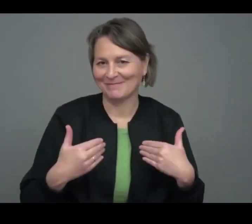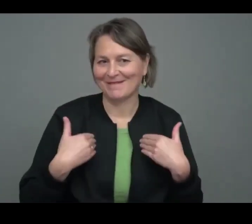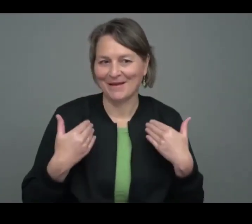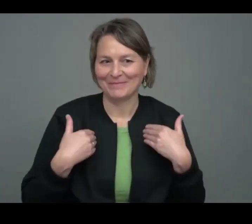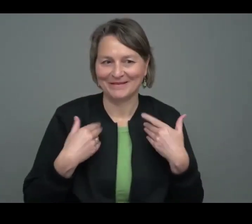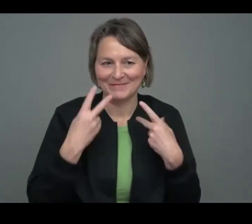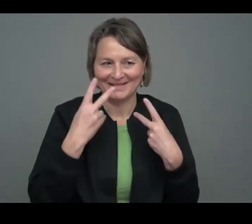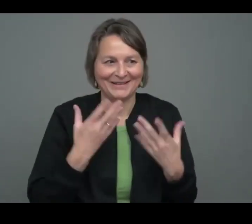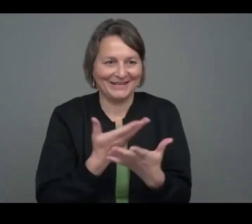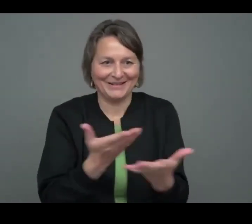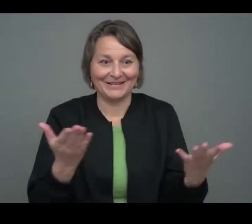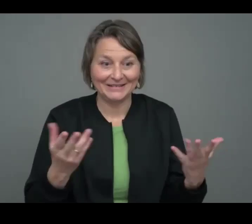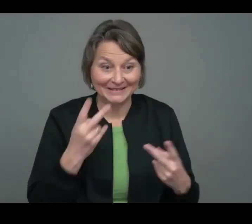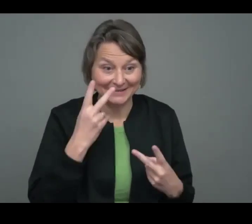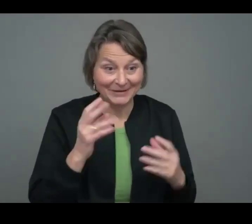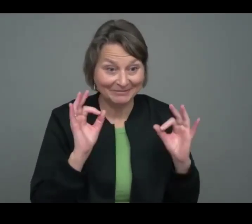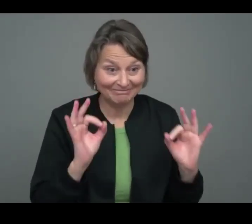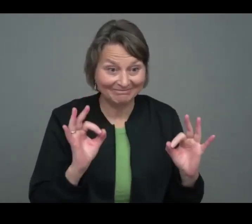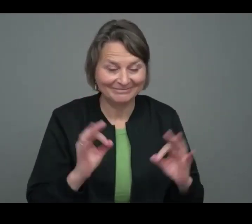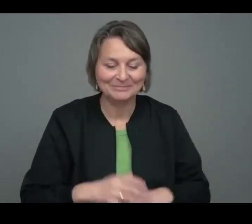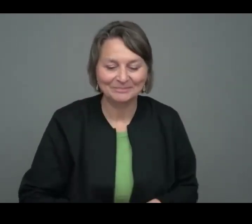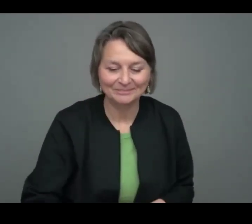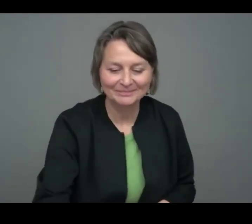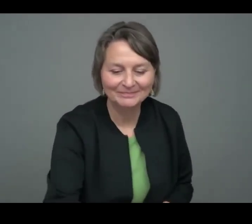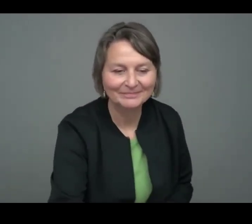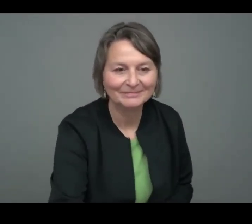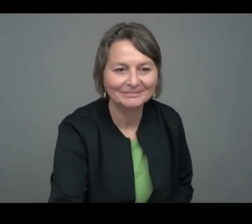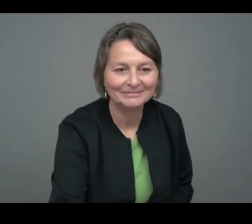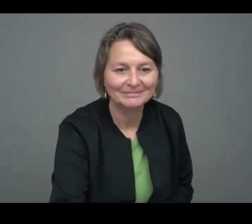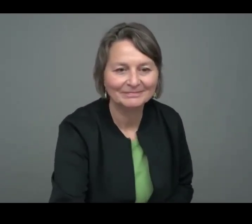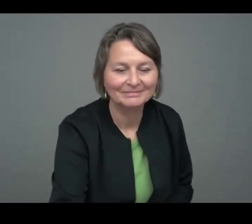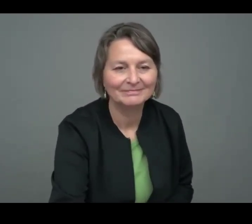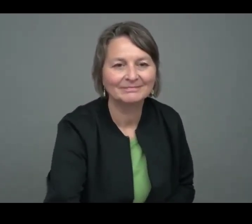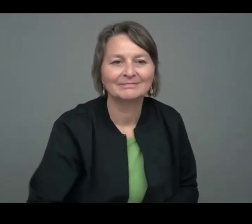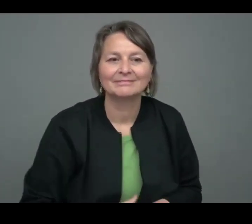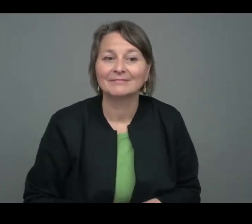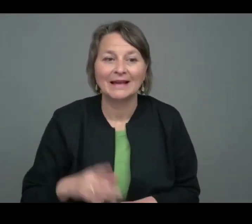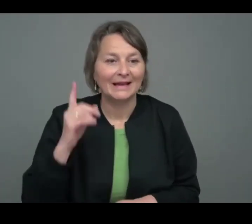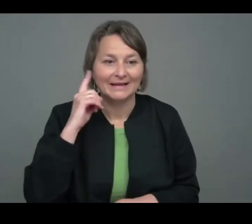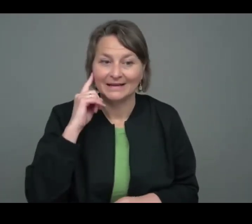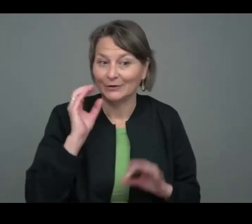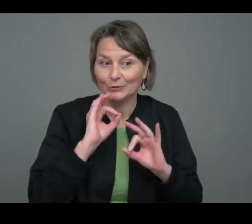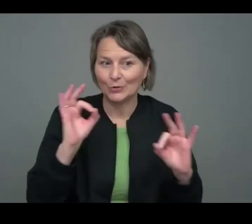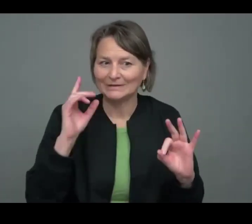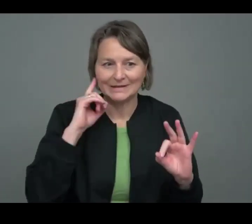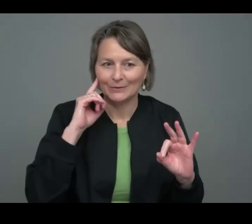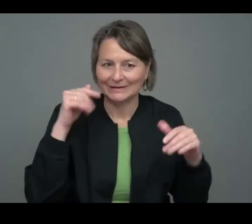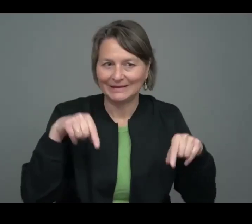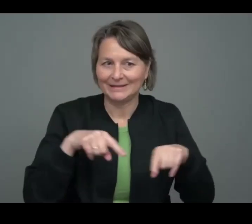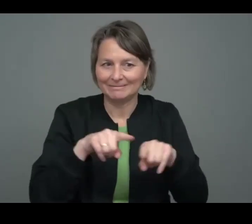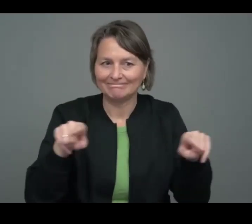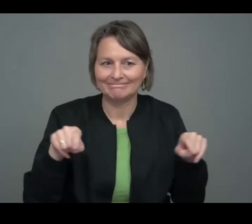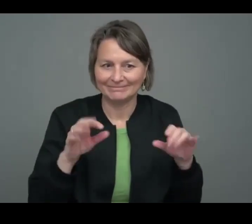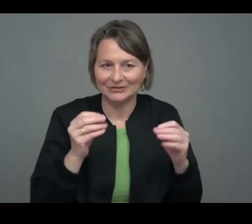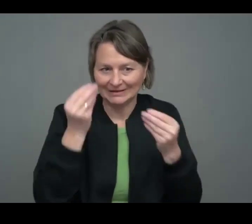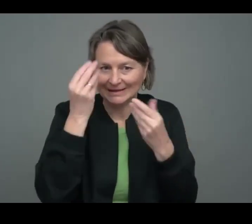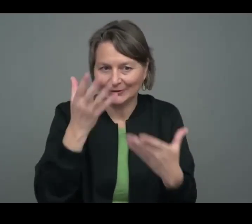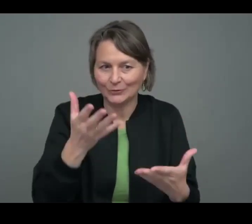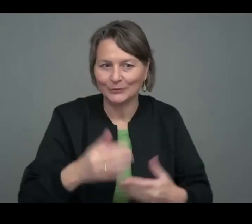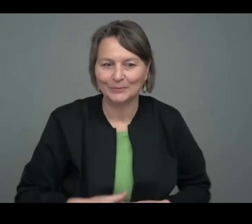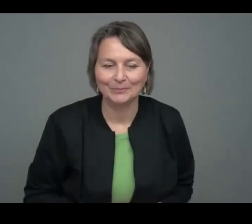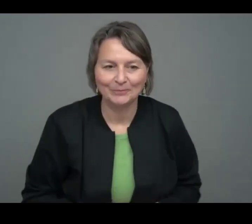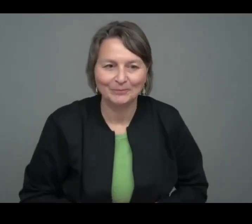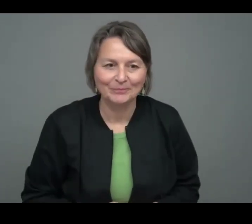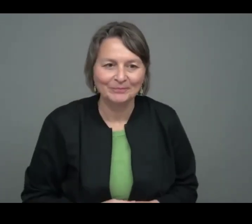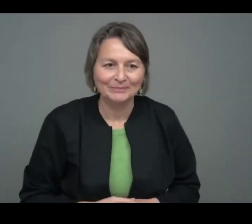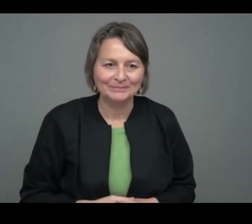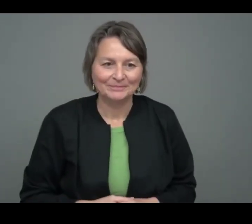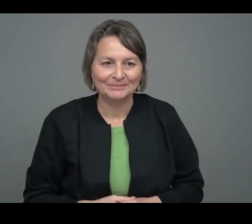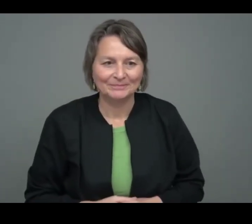Hello everyone. I am so happy to see the auditorium full of people. I would like to inform you